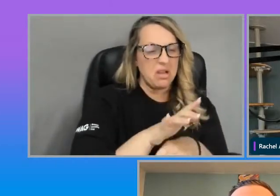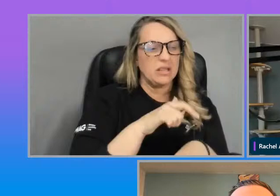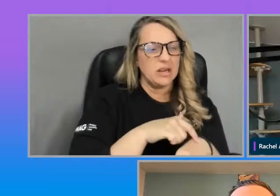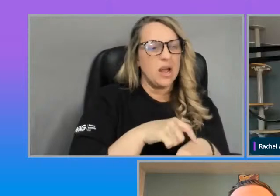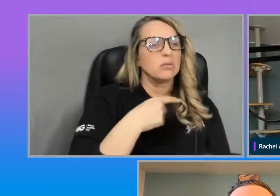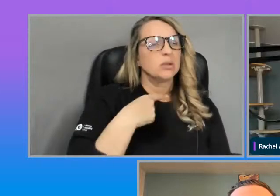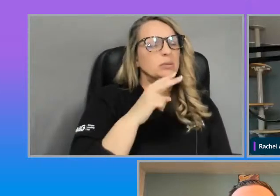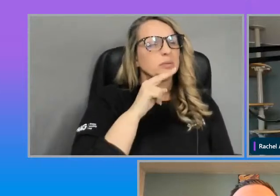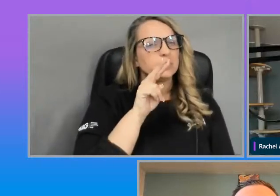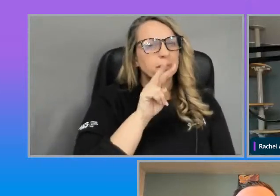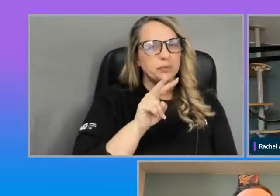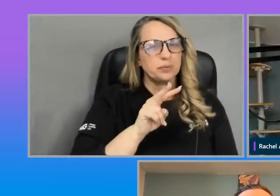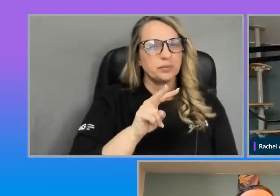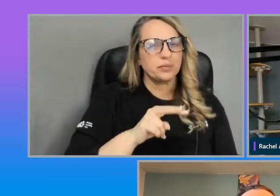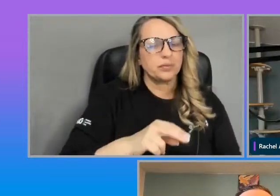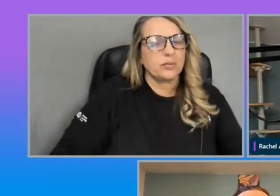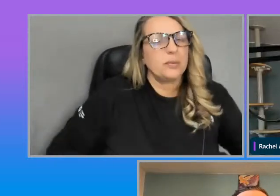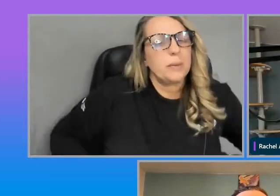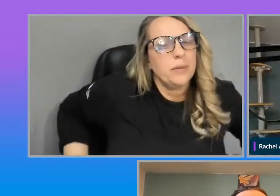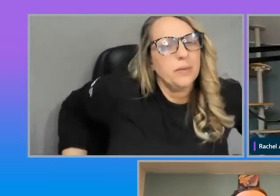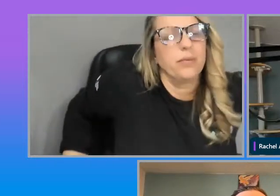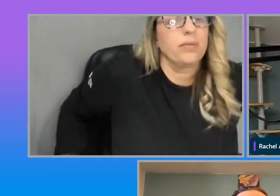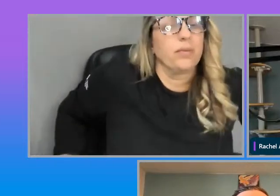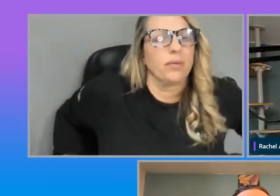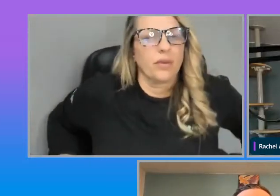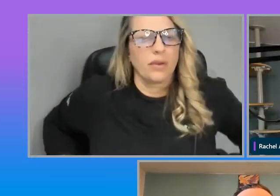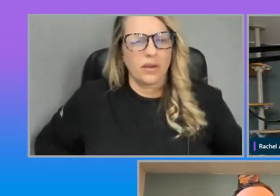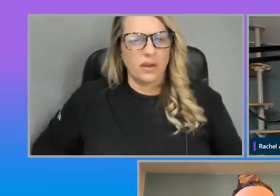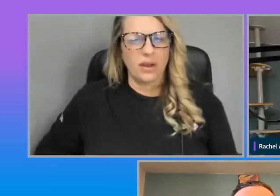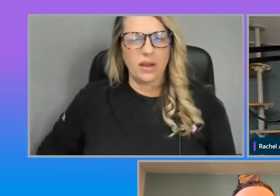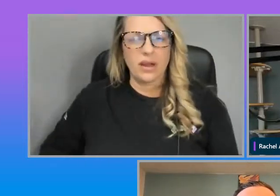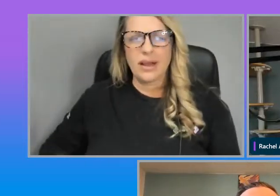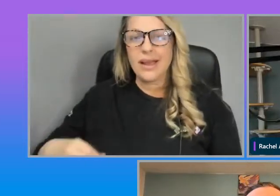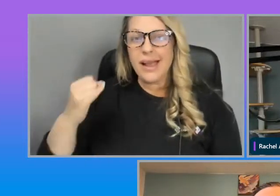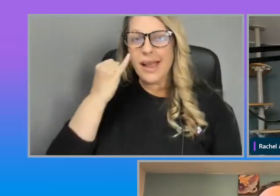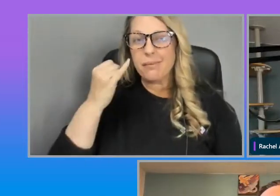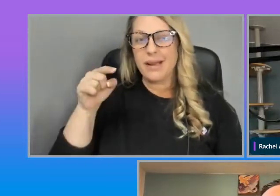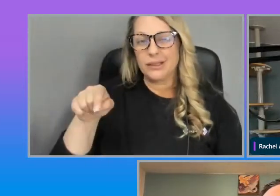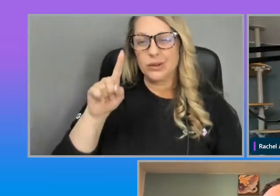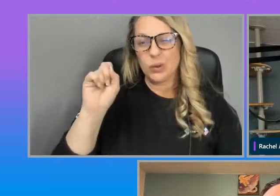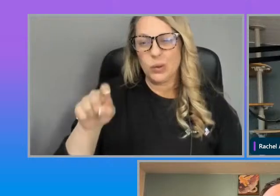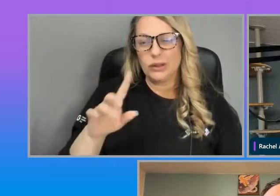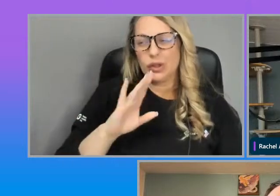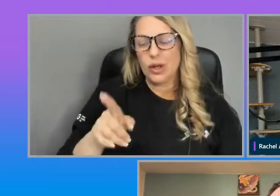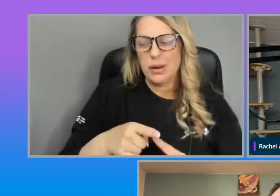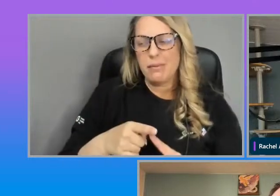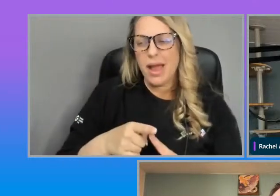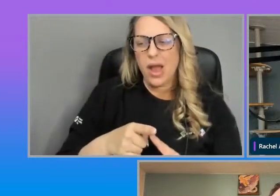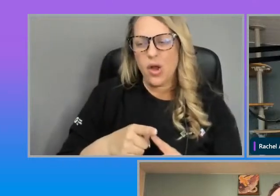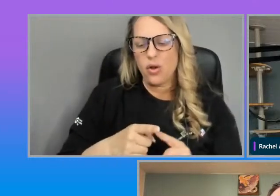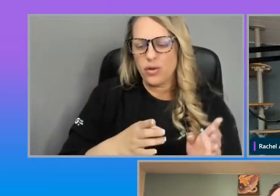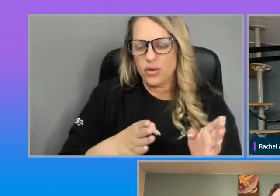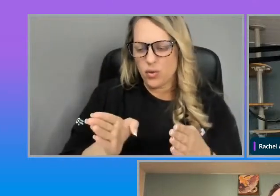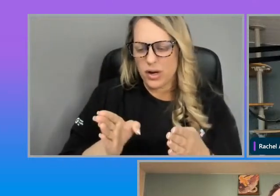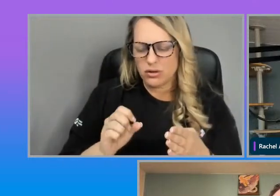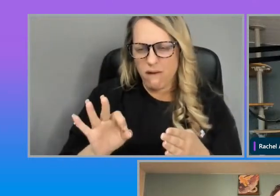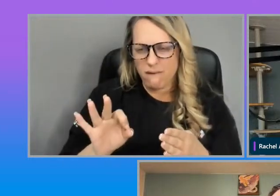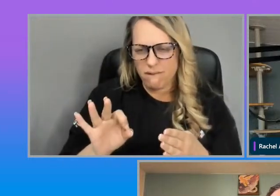and we do have time, so we'll go with a couple more. So I imagine this question is kind of talking